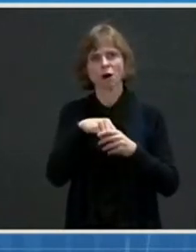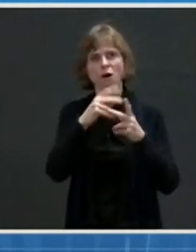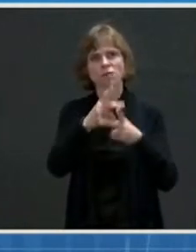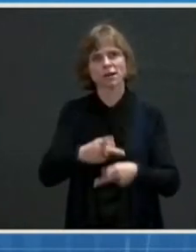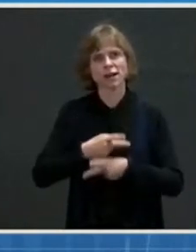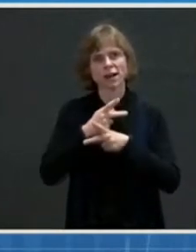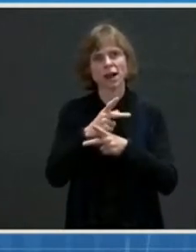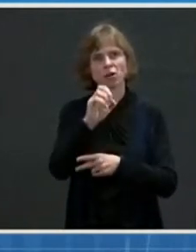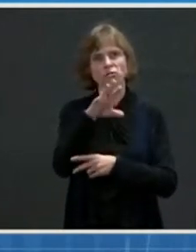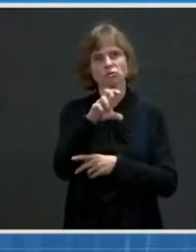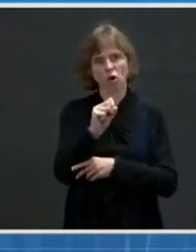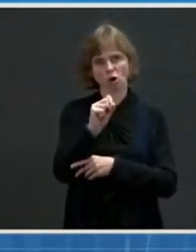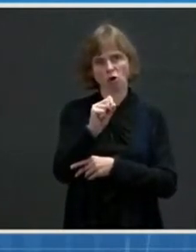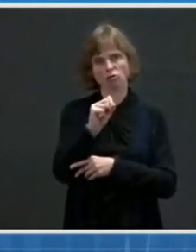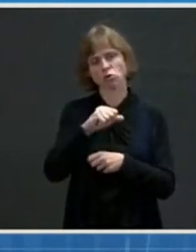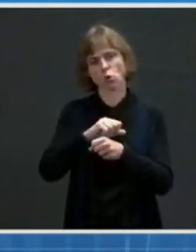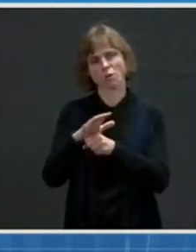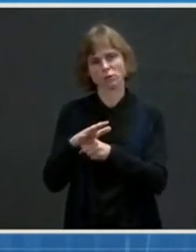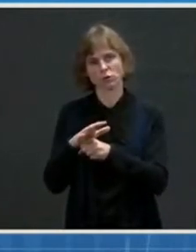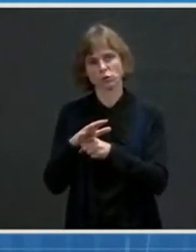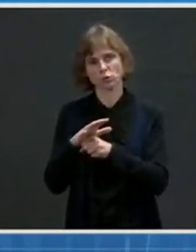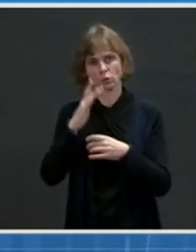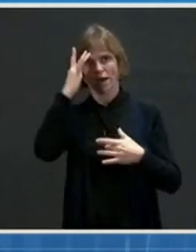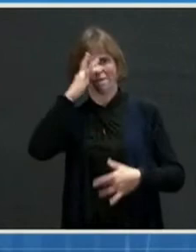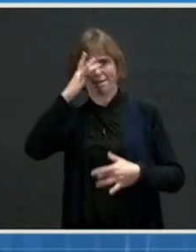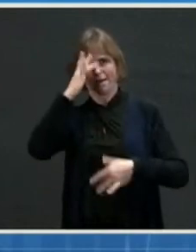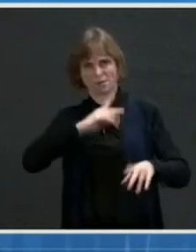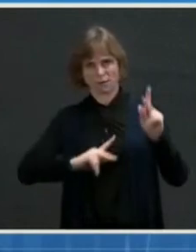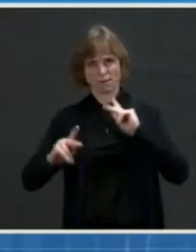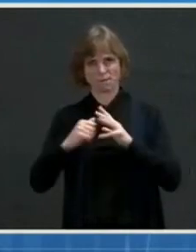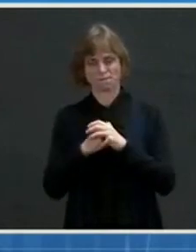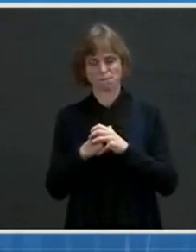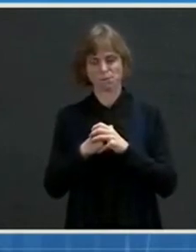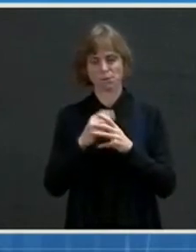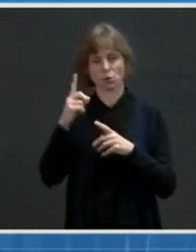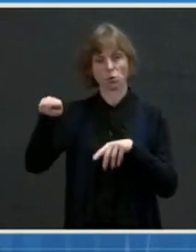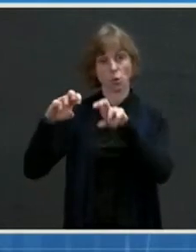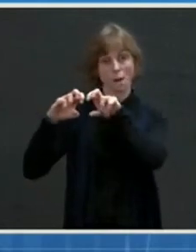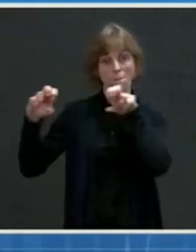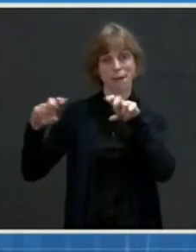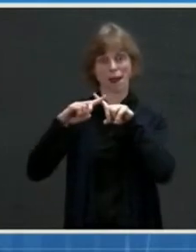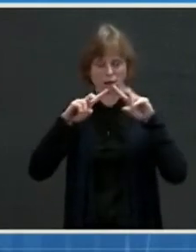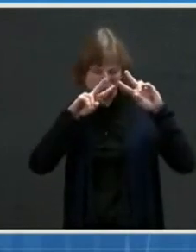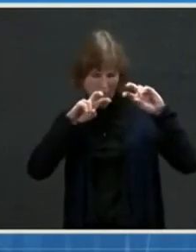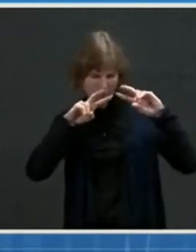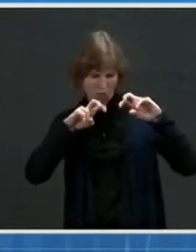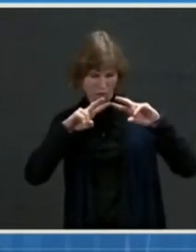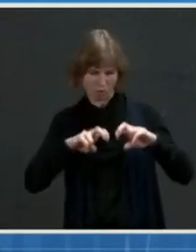INVOLVED IN THE CARE OF SARS